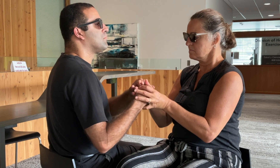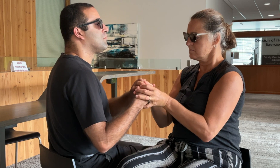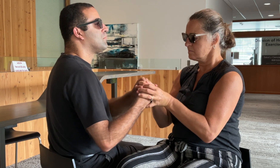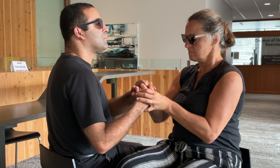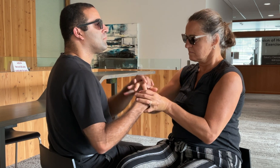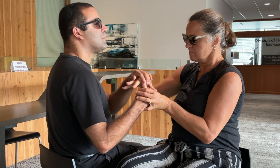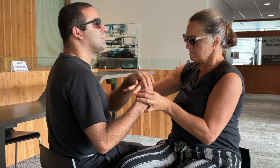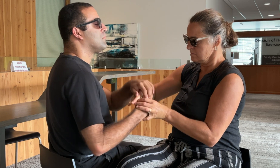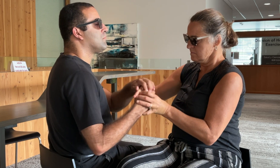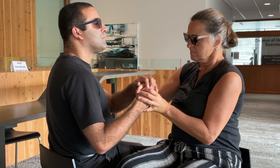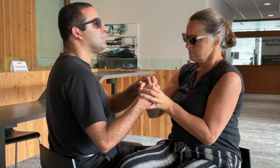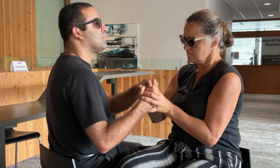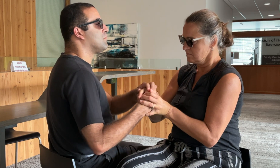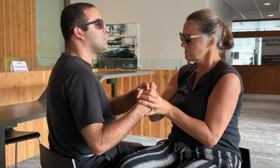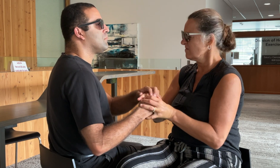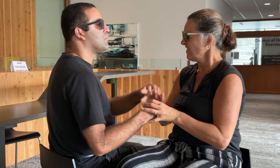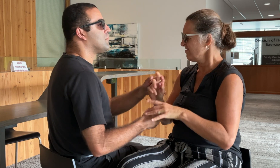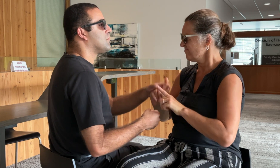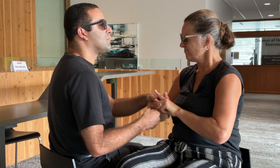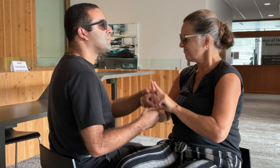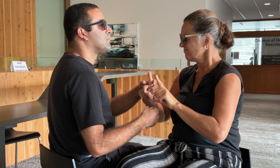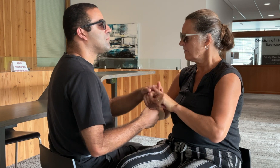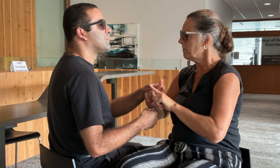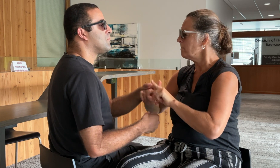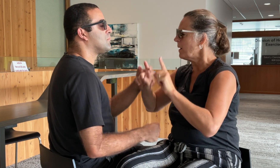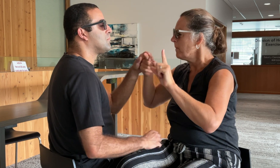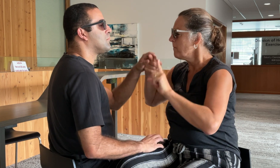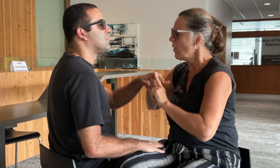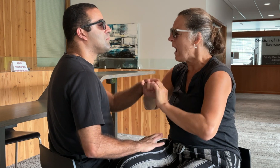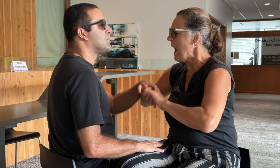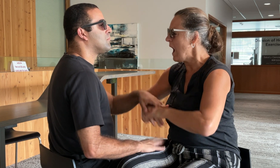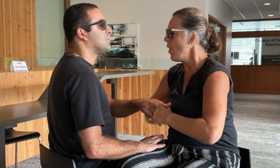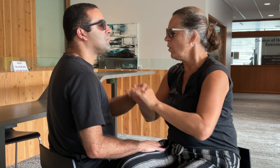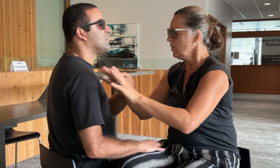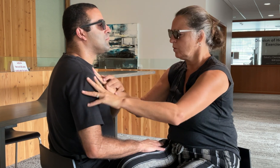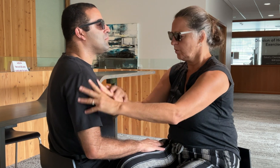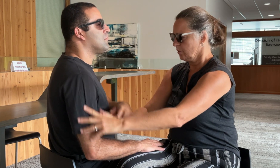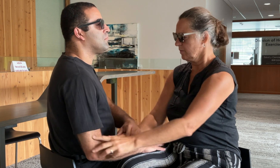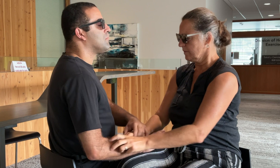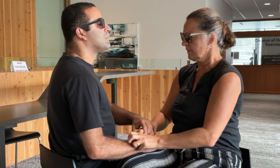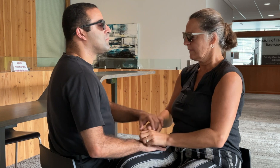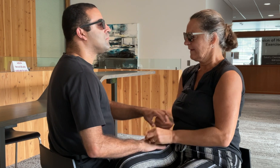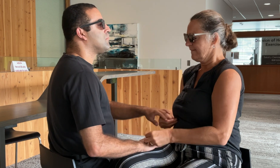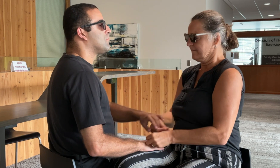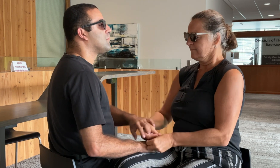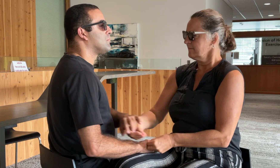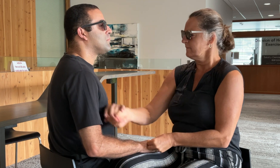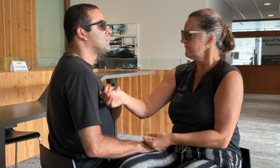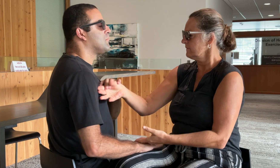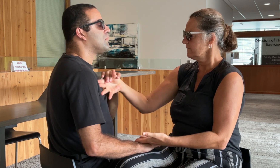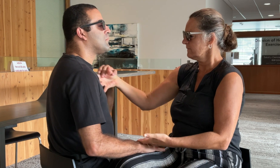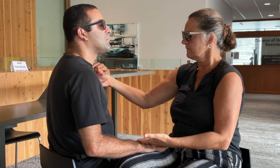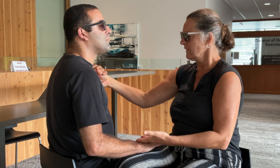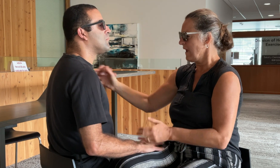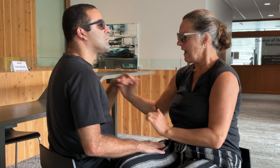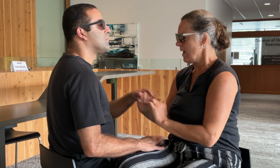What you can describe with tactile imagery is limitless. The point is how to convey a feeling.